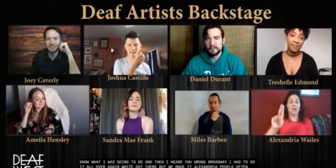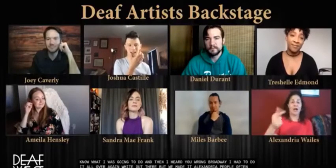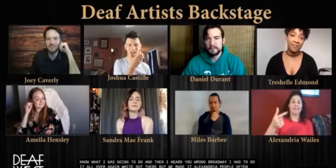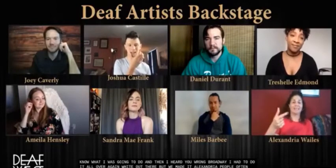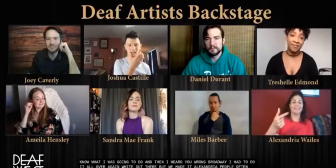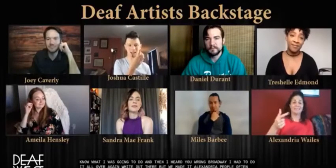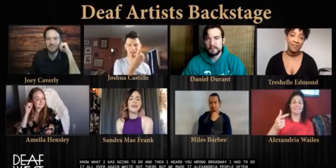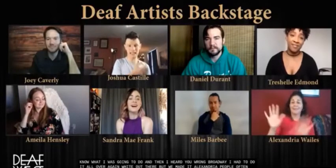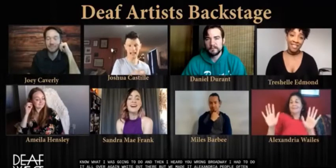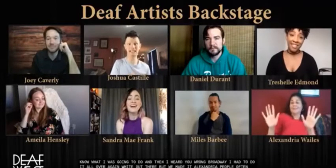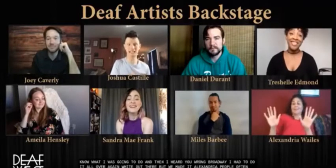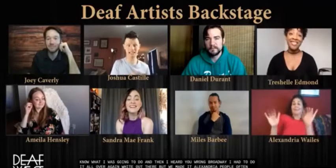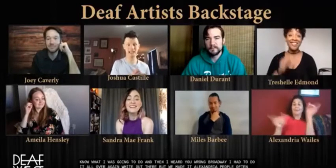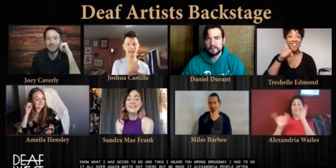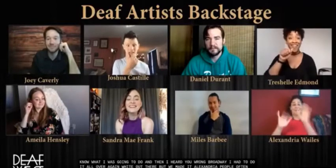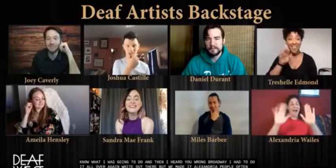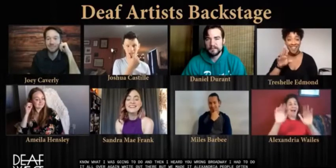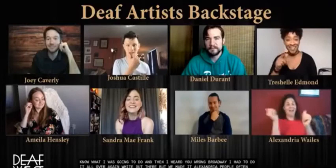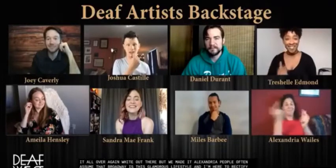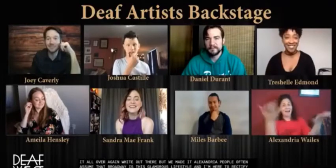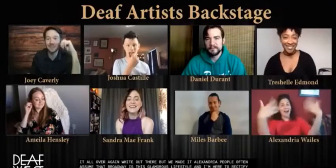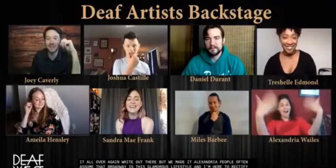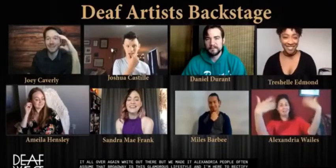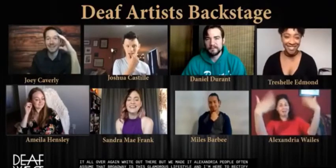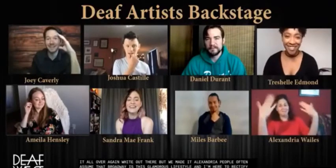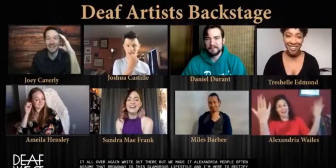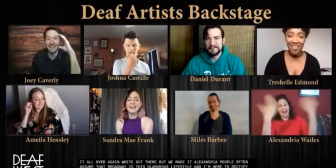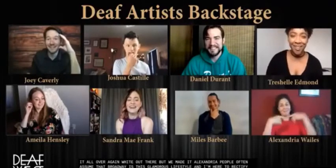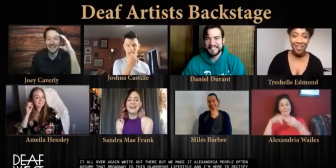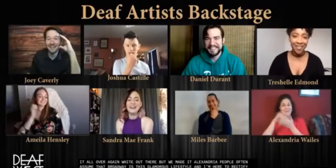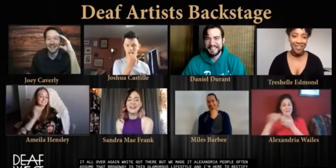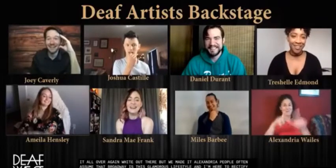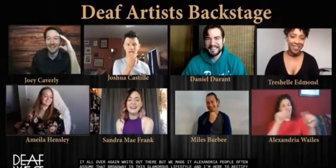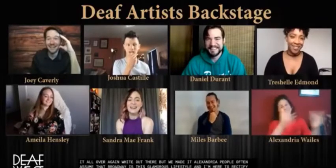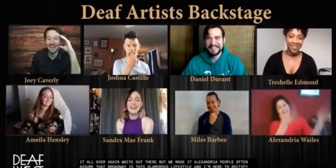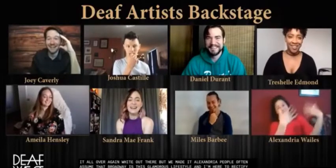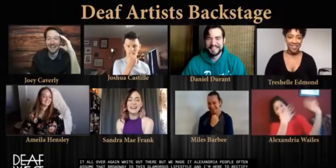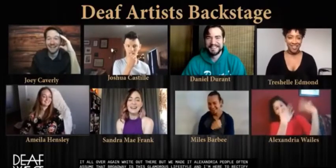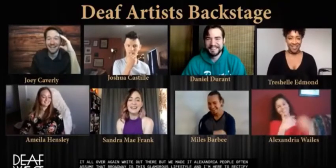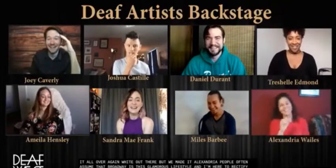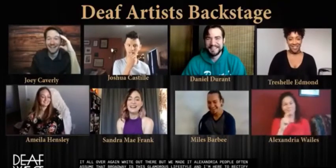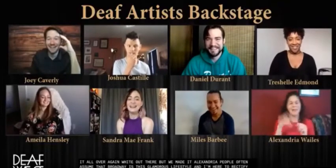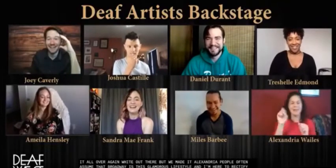When we started when we got the call to go to New York, they wanted us to start rehearsals in August.